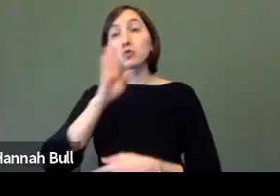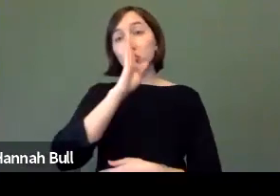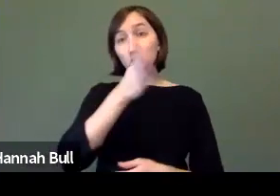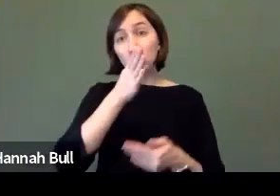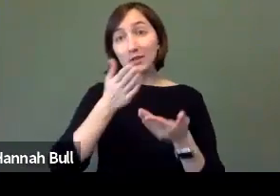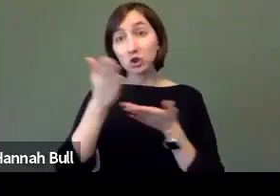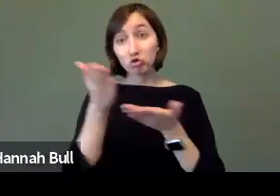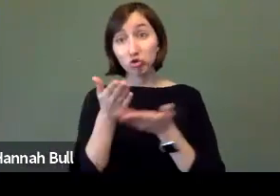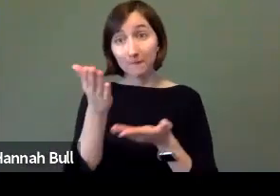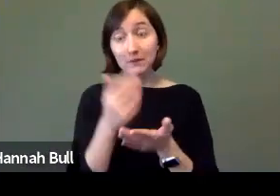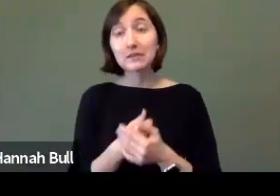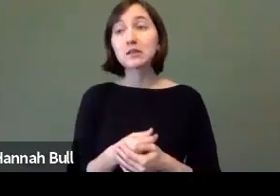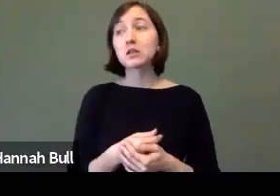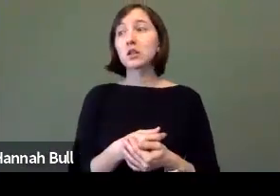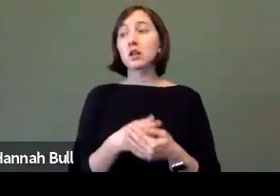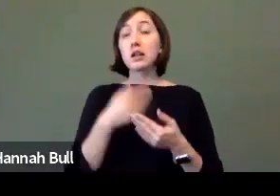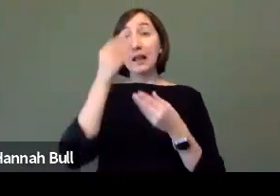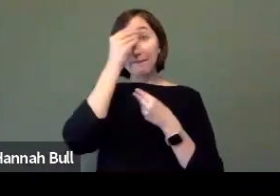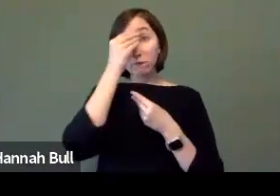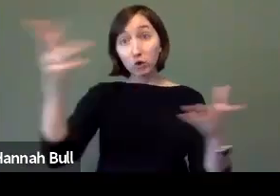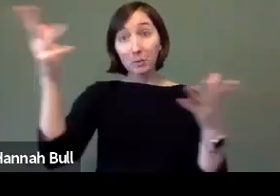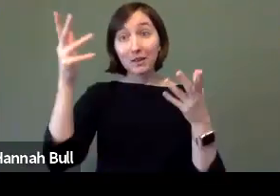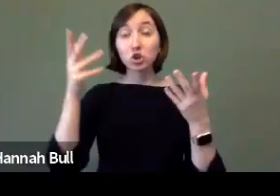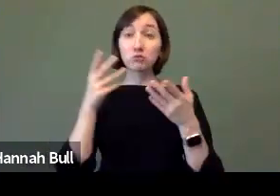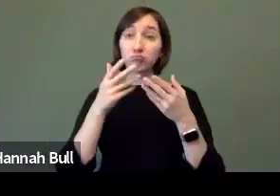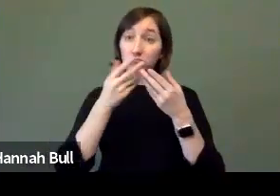or through information dissemination, through research projects,